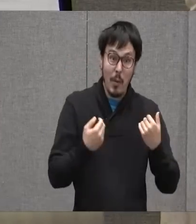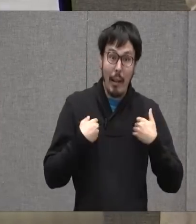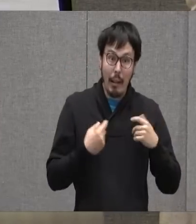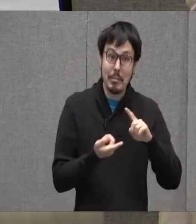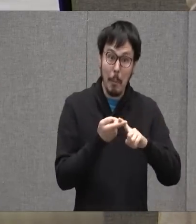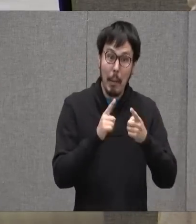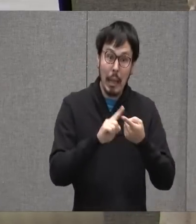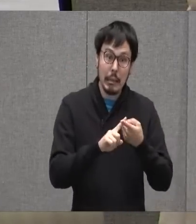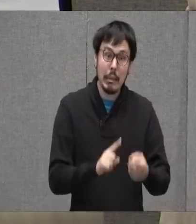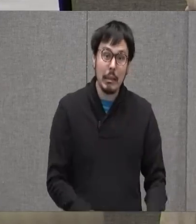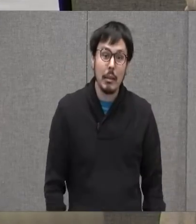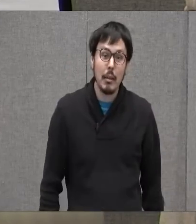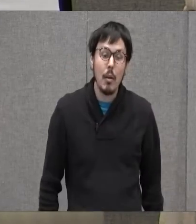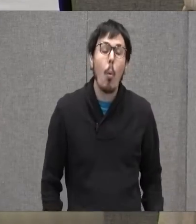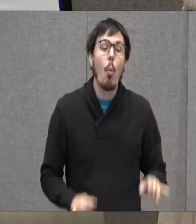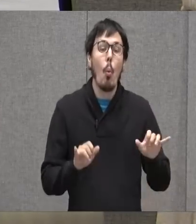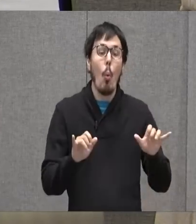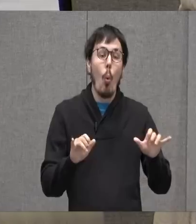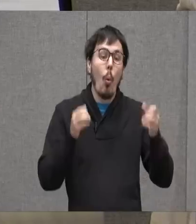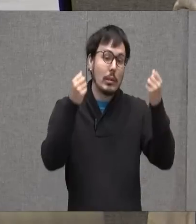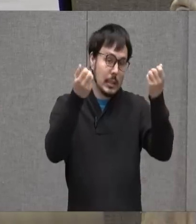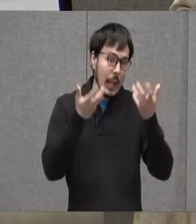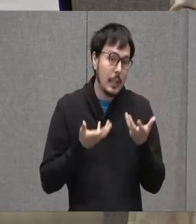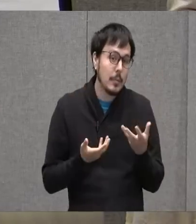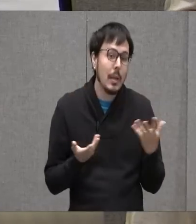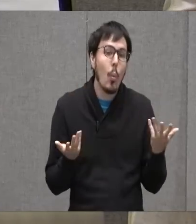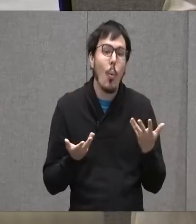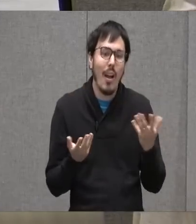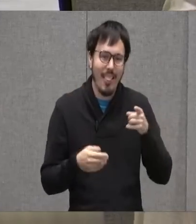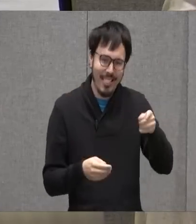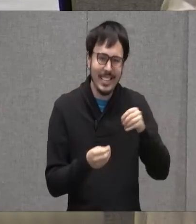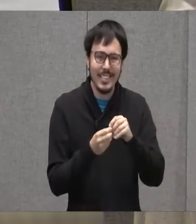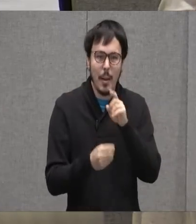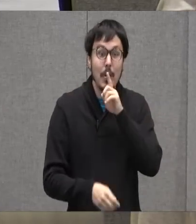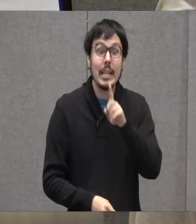So that tells me that this number is even.